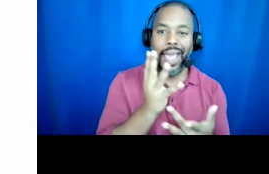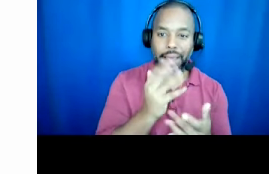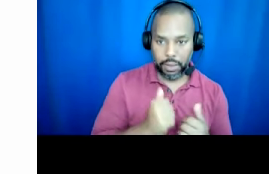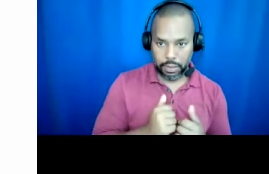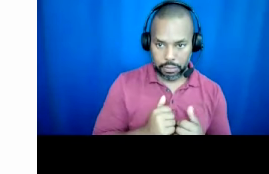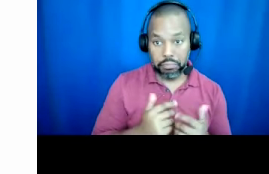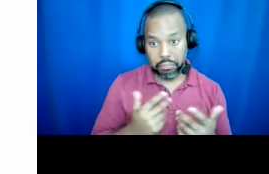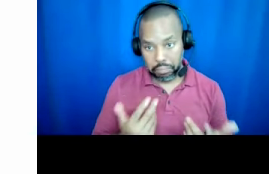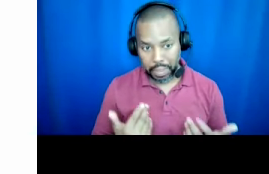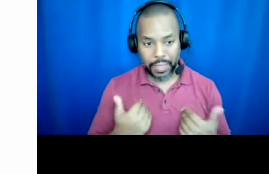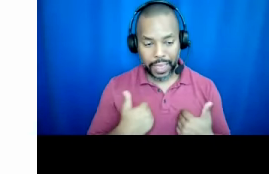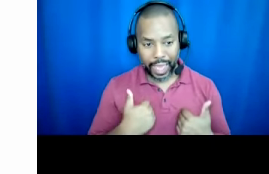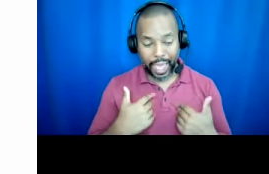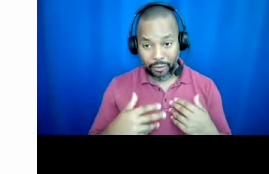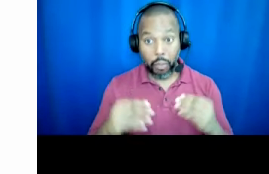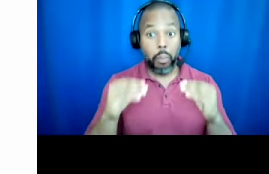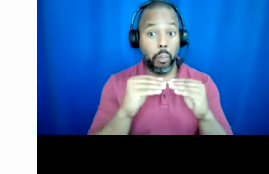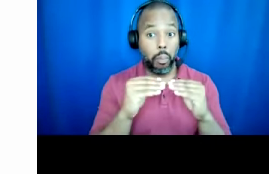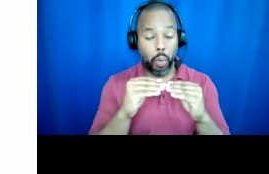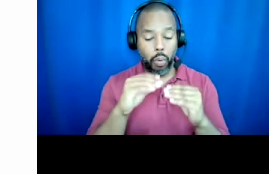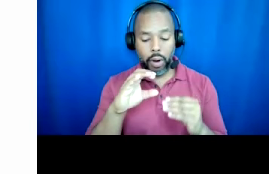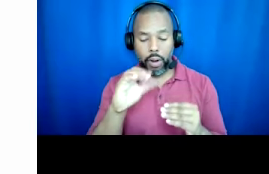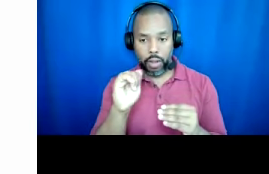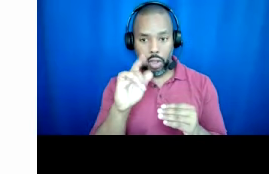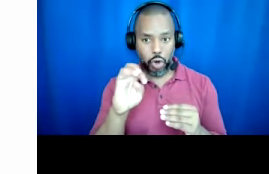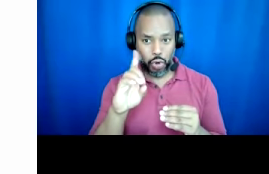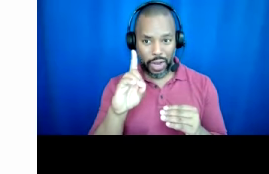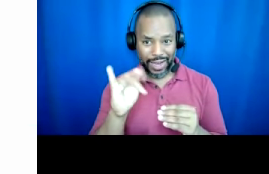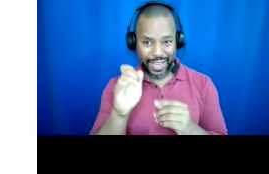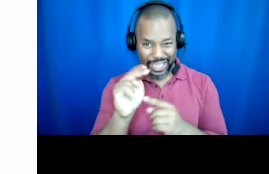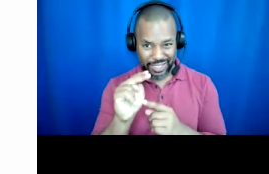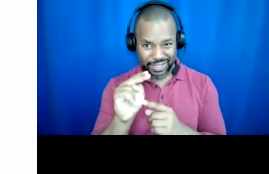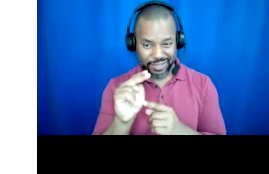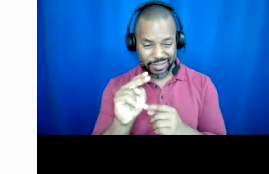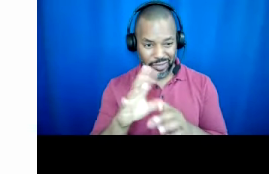accrediting bodies may dictate how that area is staffed as well.